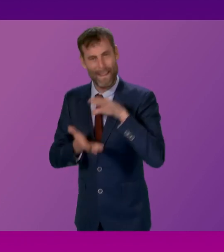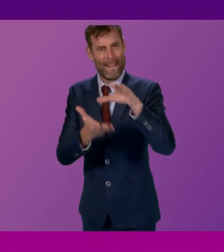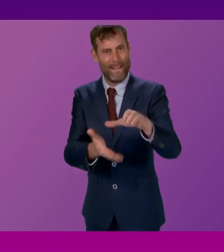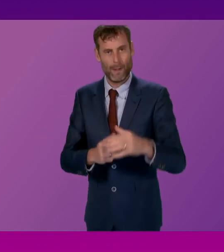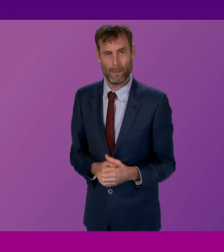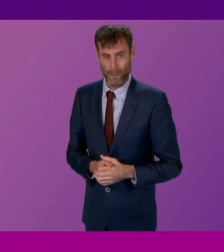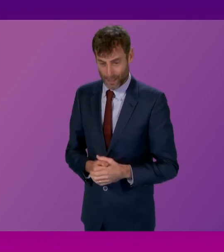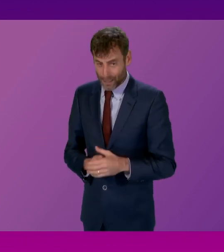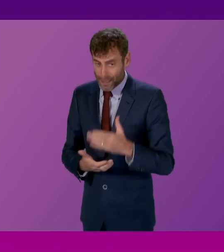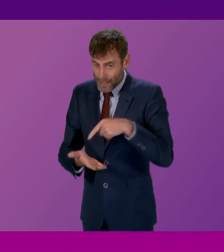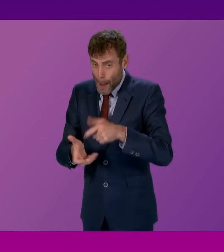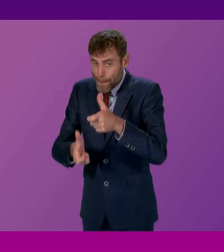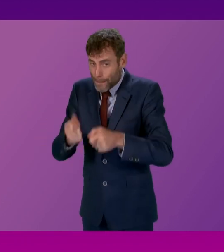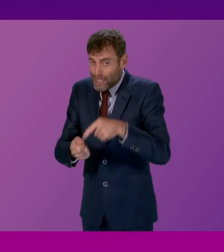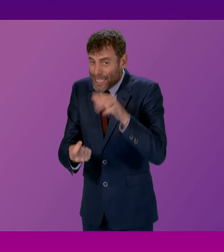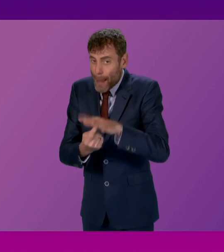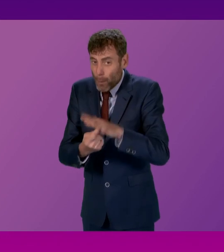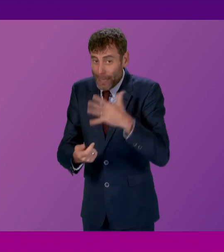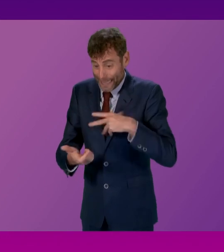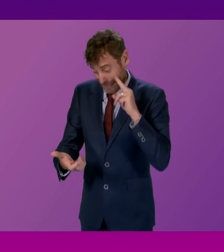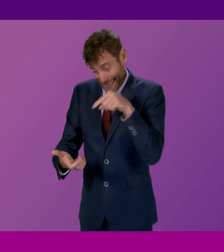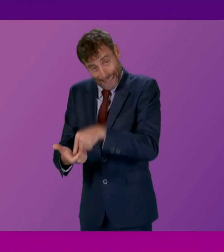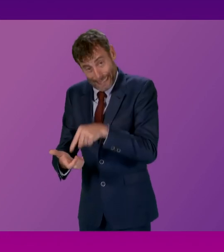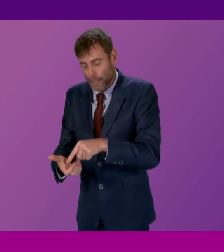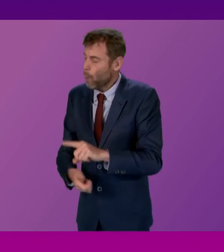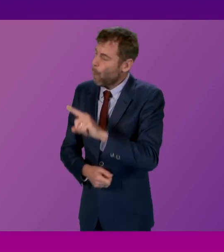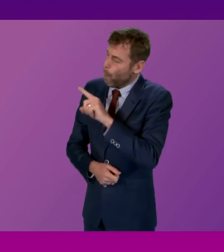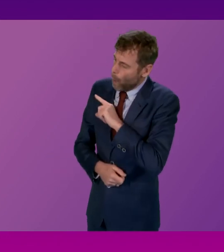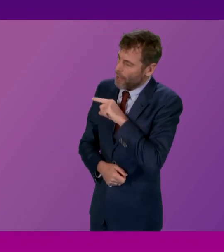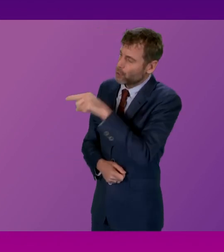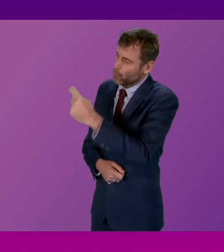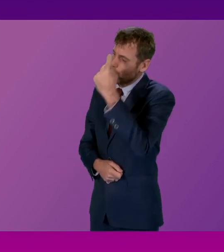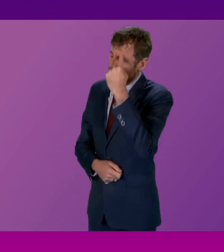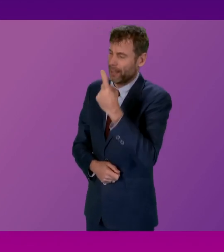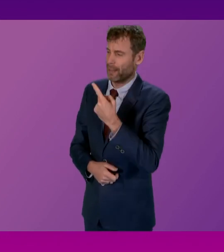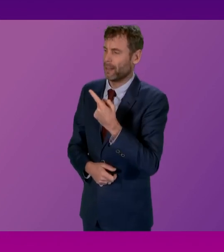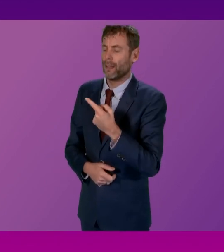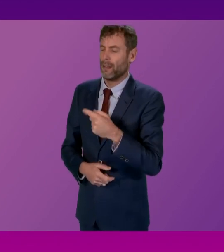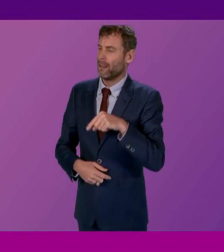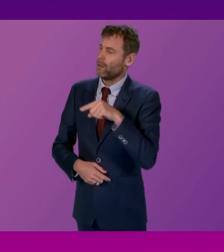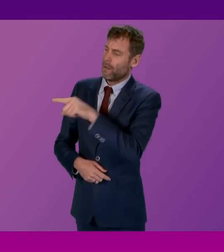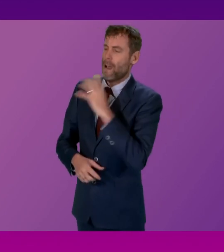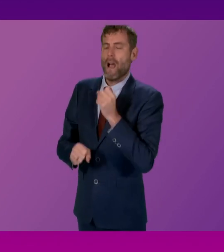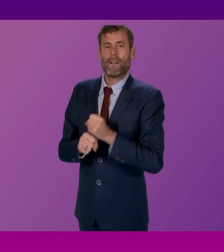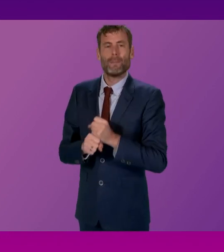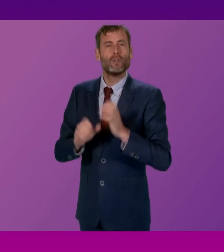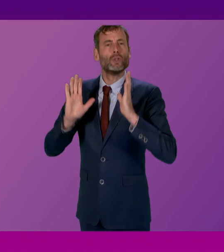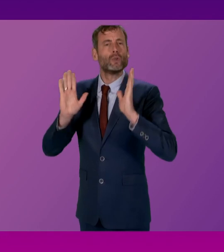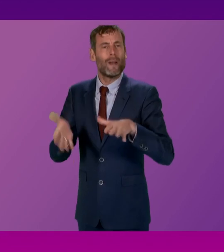Why does the First Minister believe that his Government should be held to a lower standard than the Tories at Westminster?